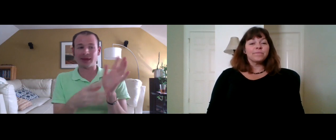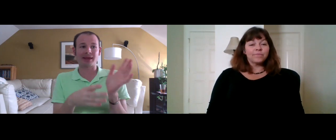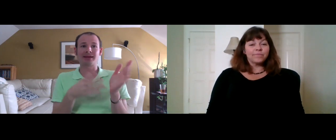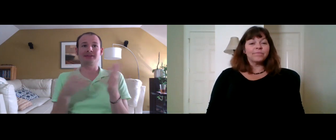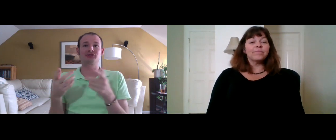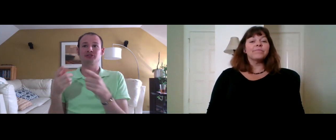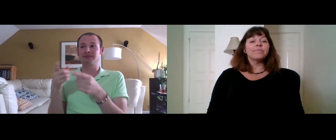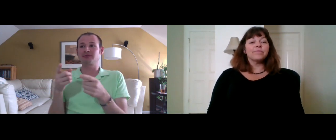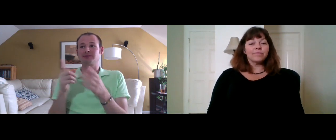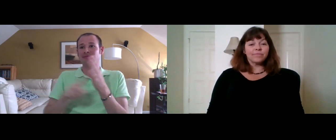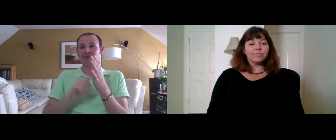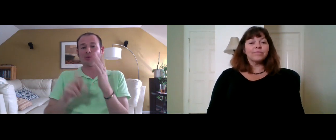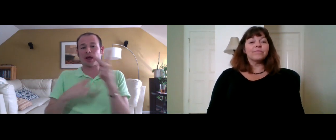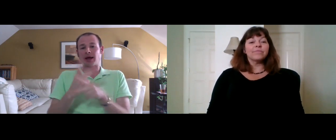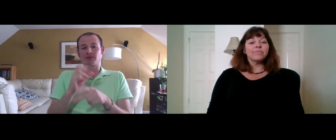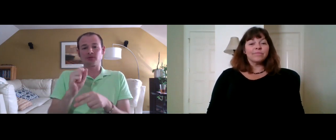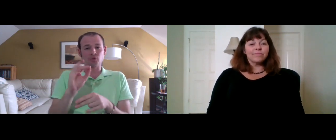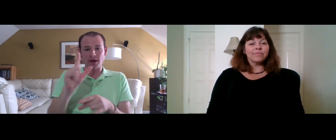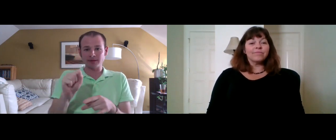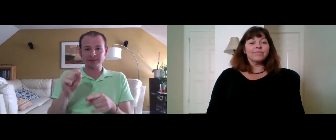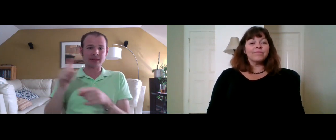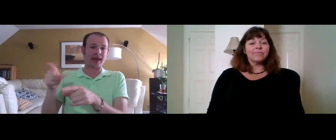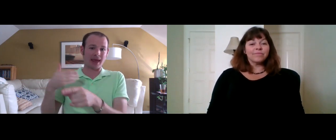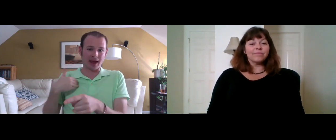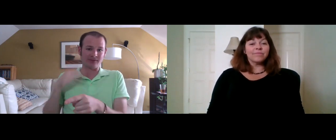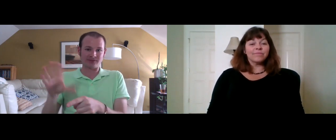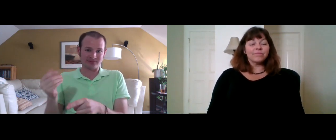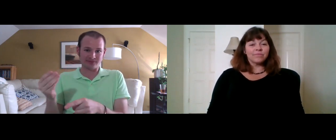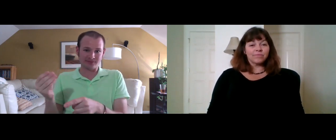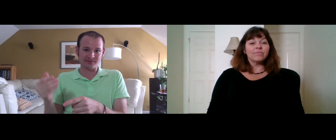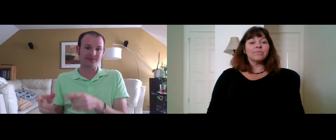and check for what kind of soil that they have